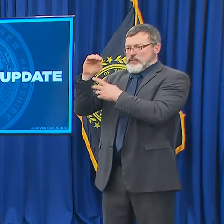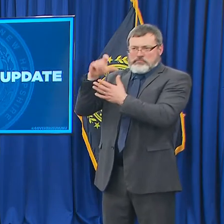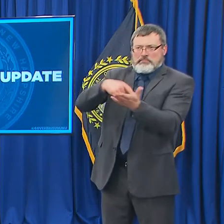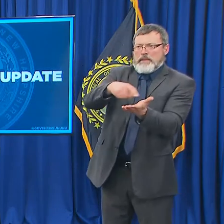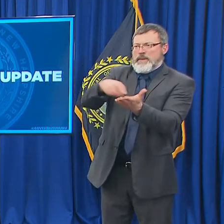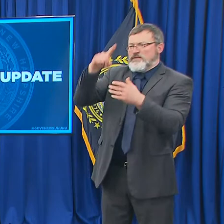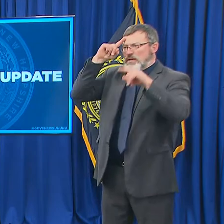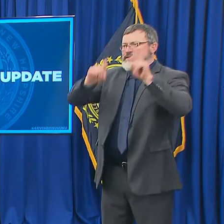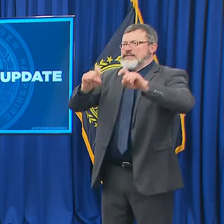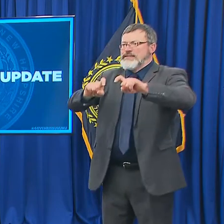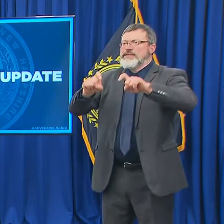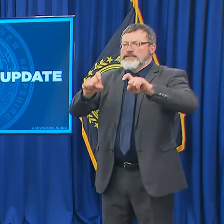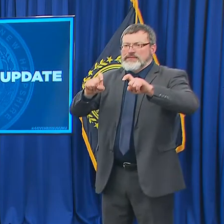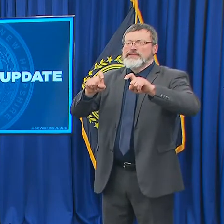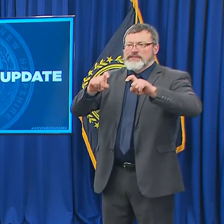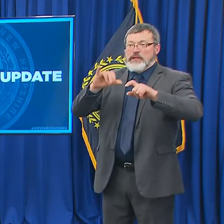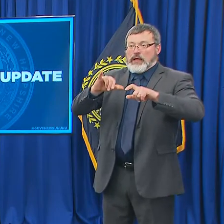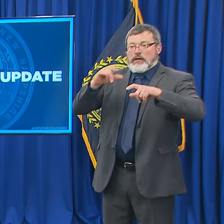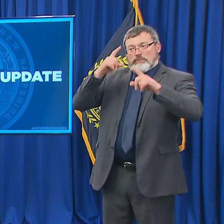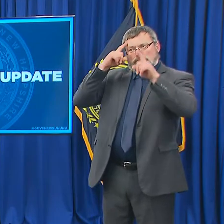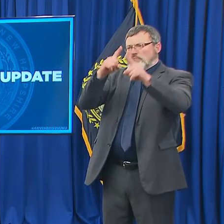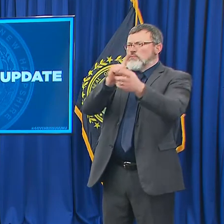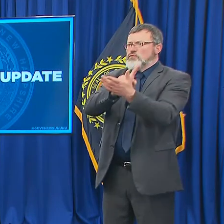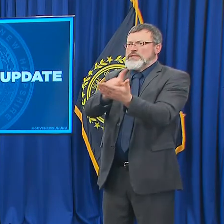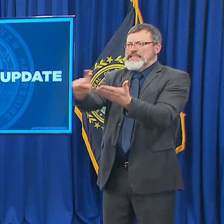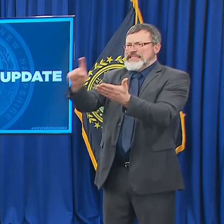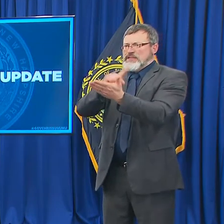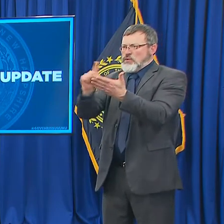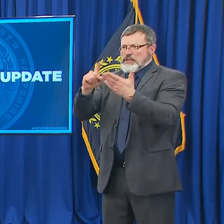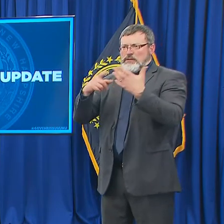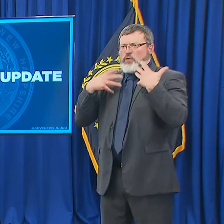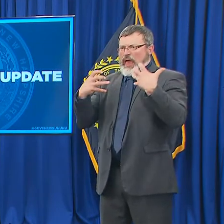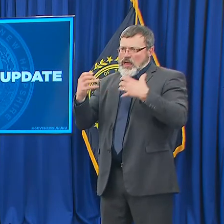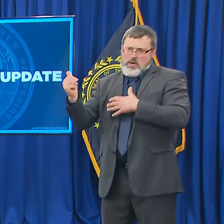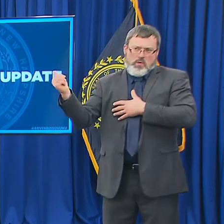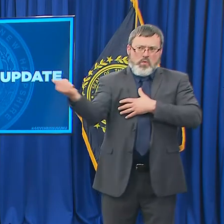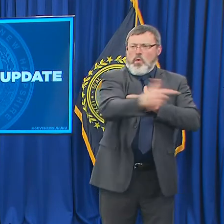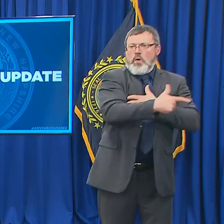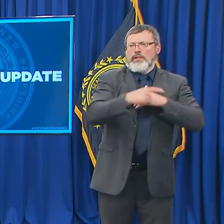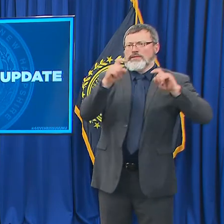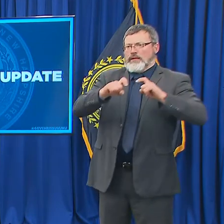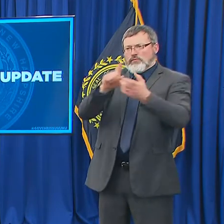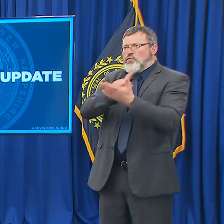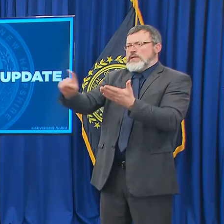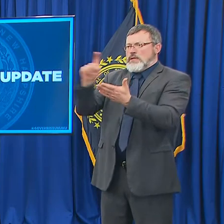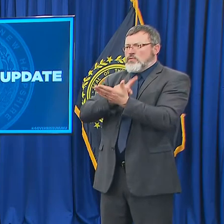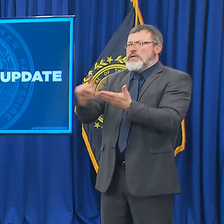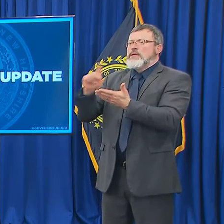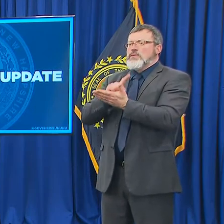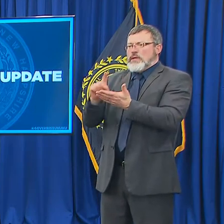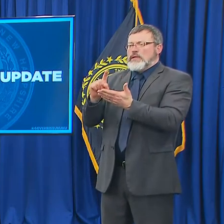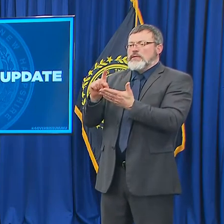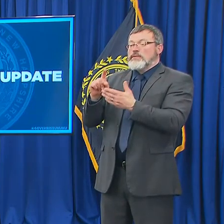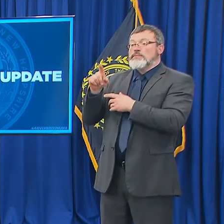December 1 so they'll be they all have contracted labs. They will be just you know taking specimens